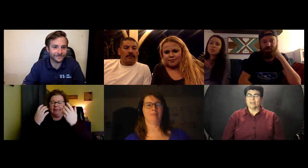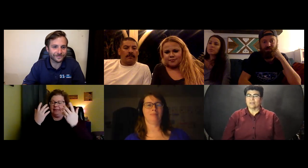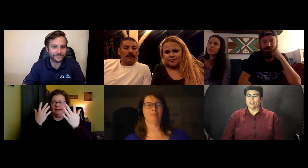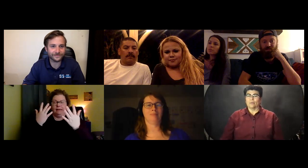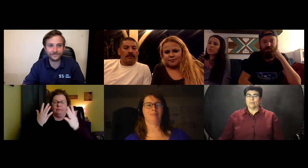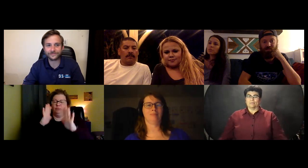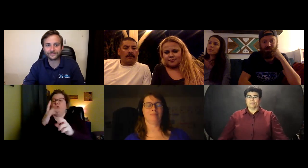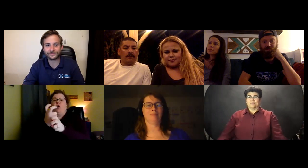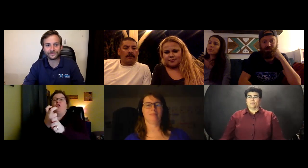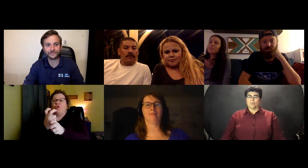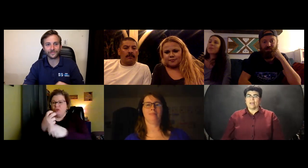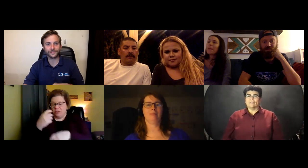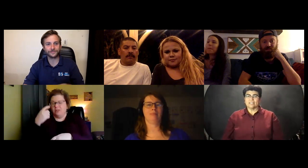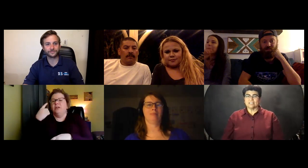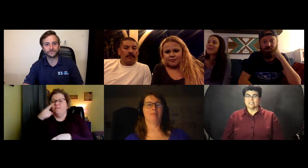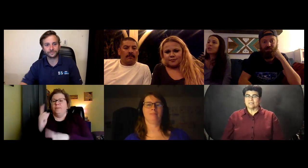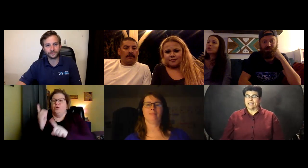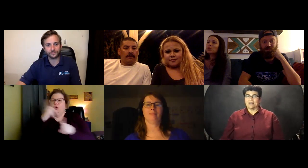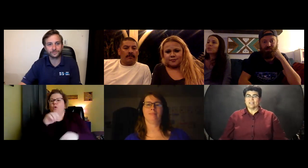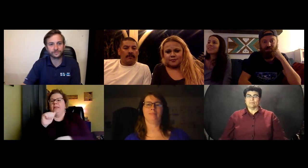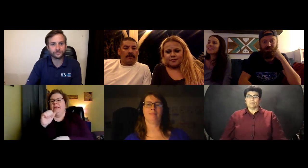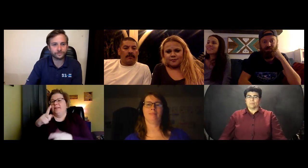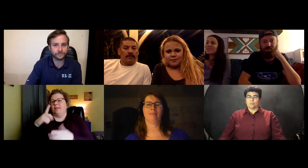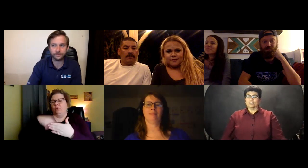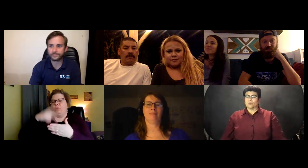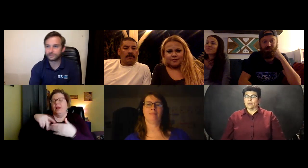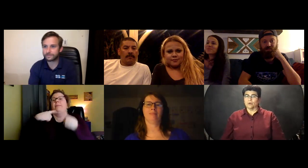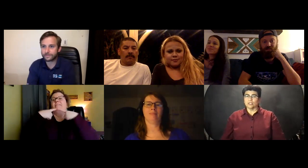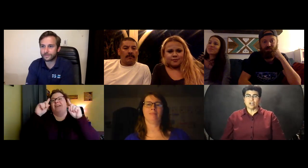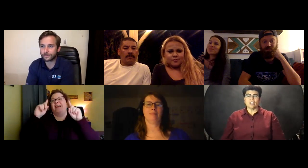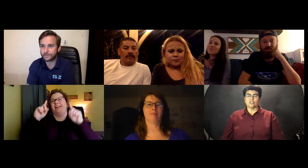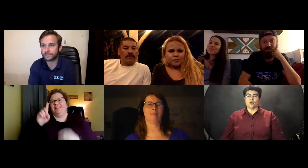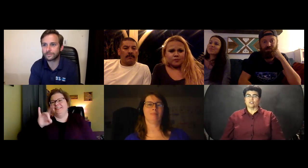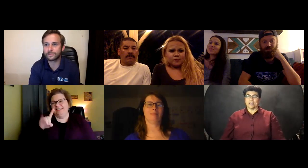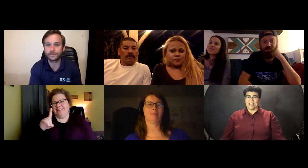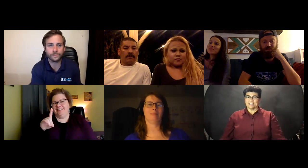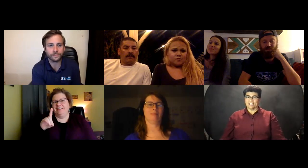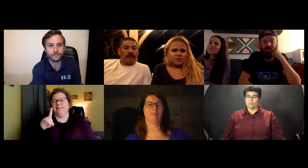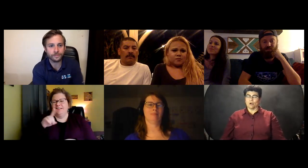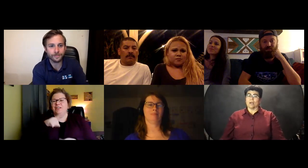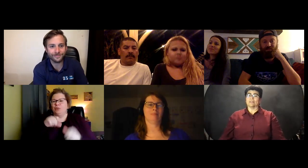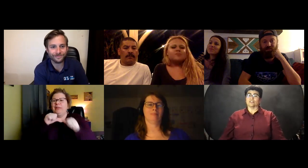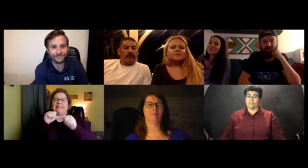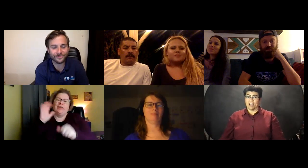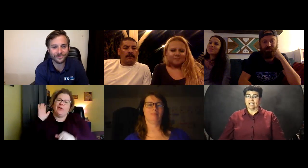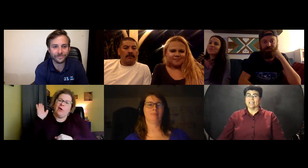you know advocacy the advocate pushed we pushed hard to go to that asl